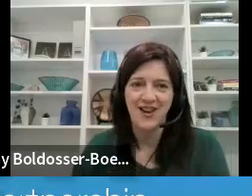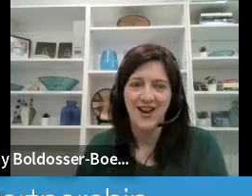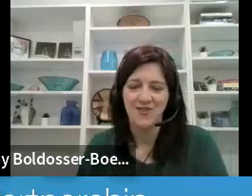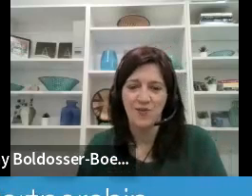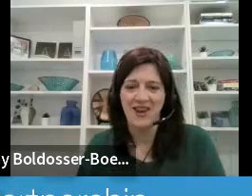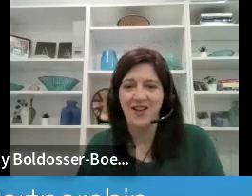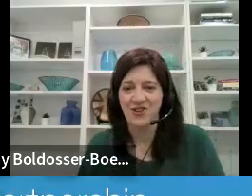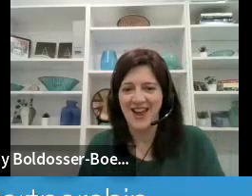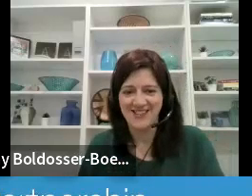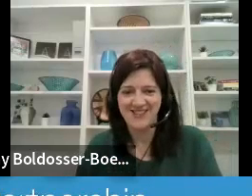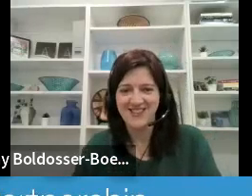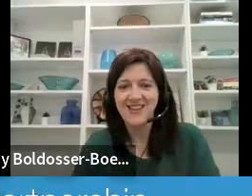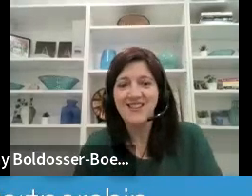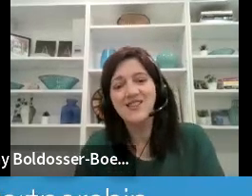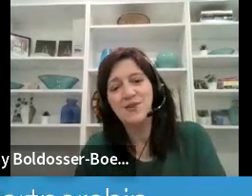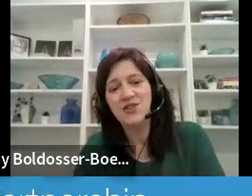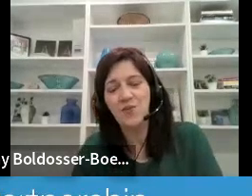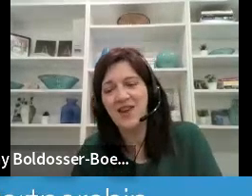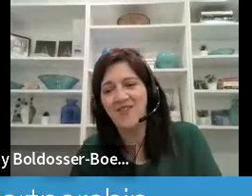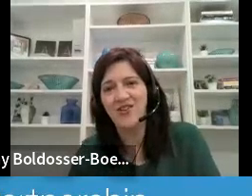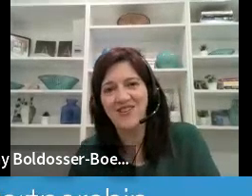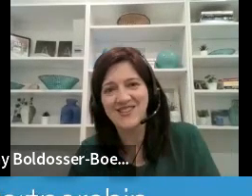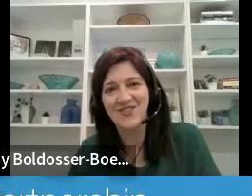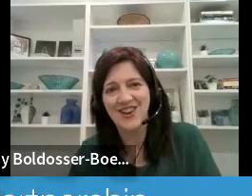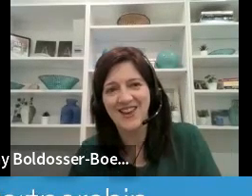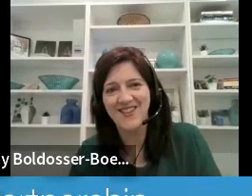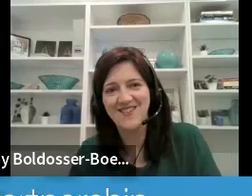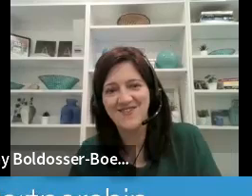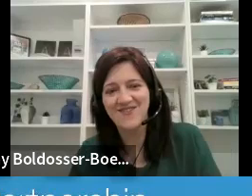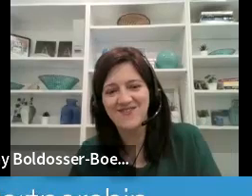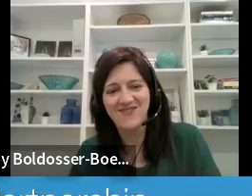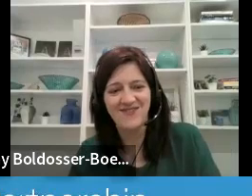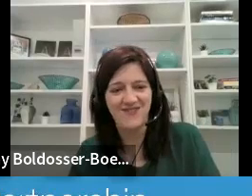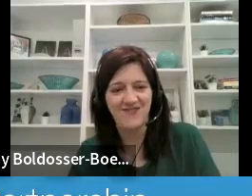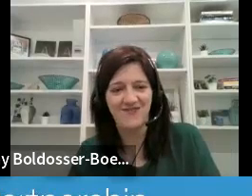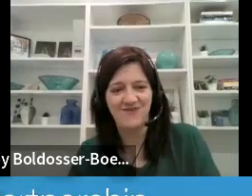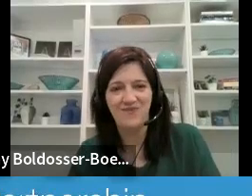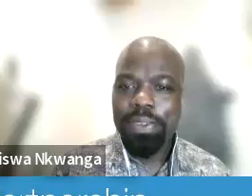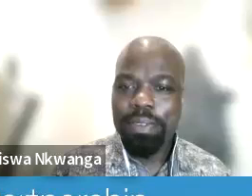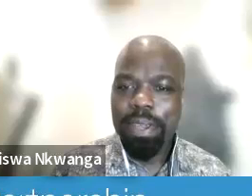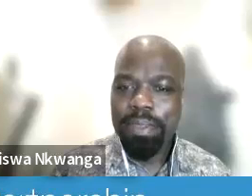actual high level meeting after it end. Thanks so much, everybody. Have a great rest of your day. Thank you, everybody.